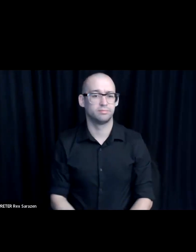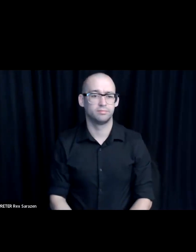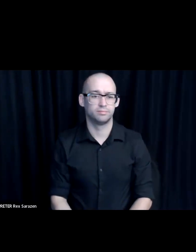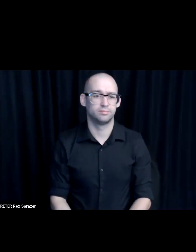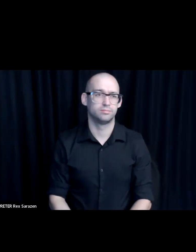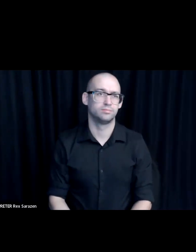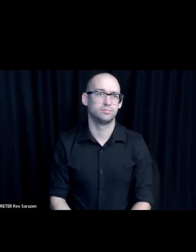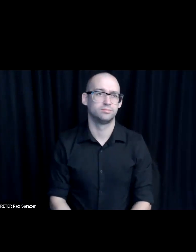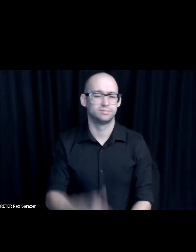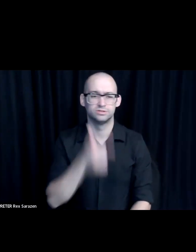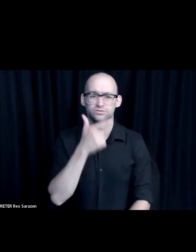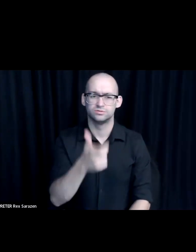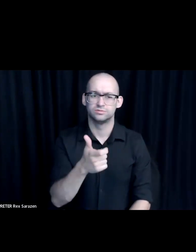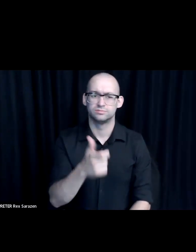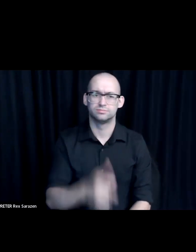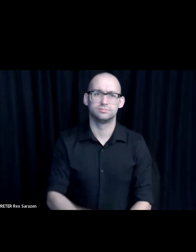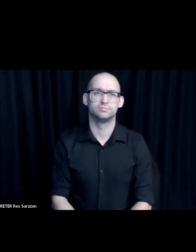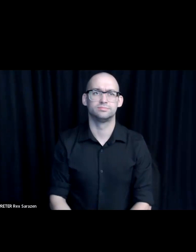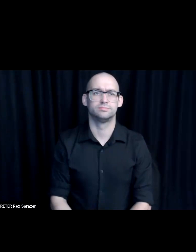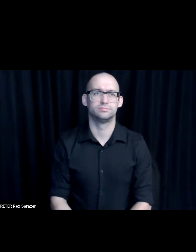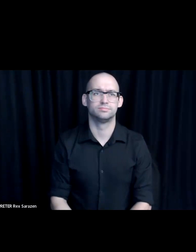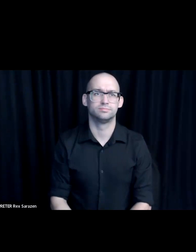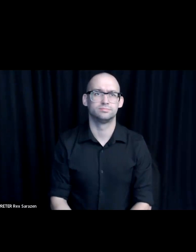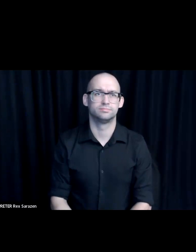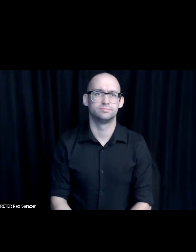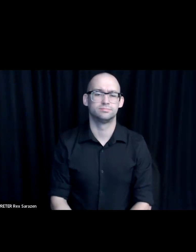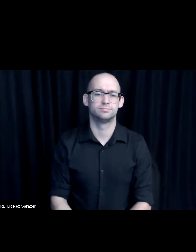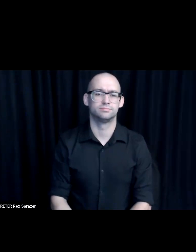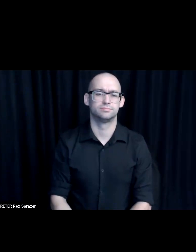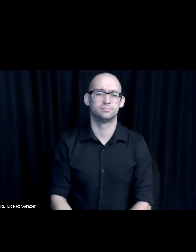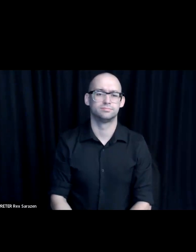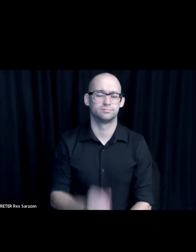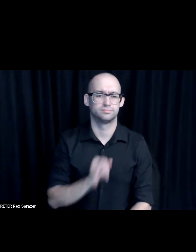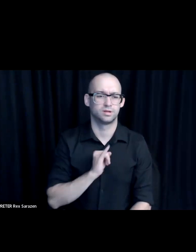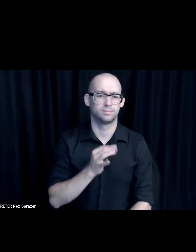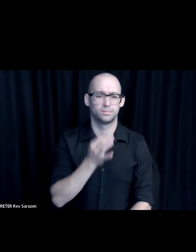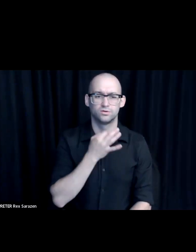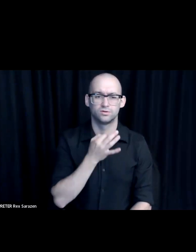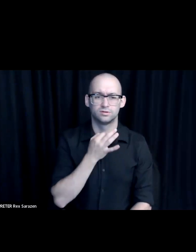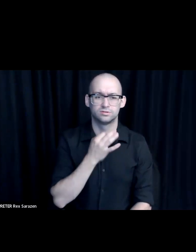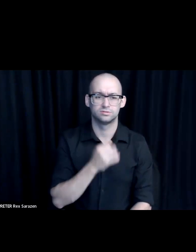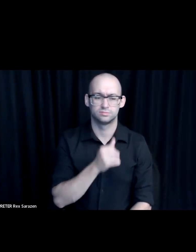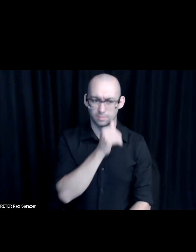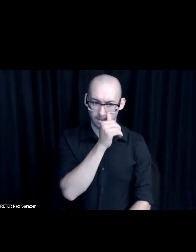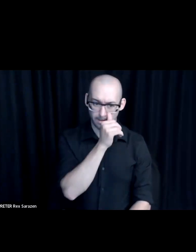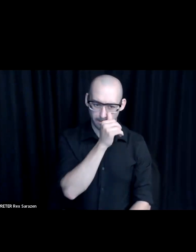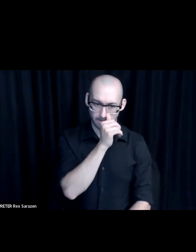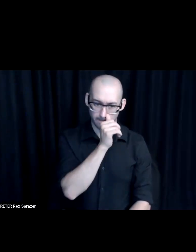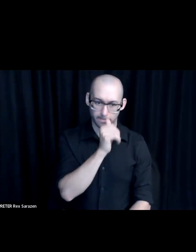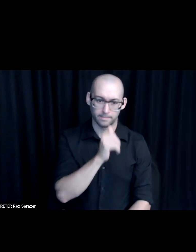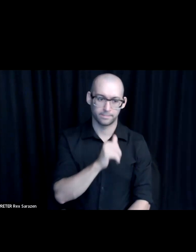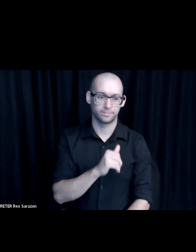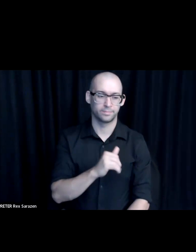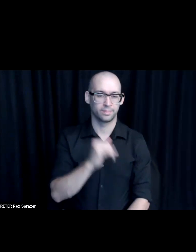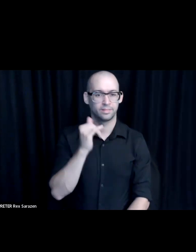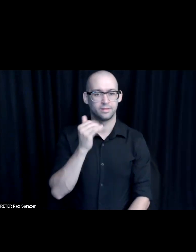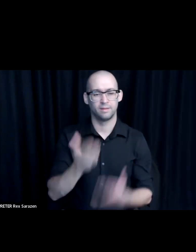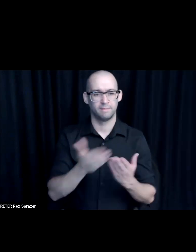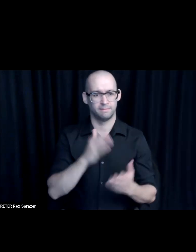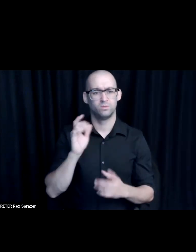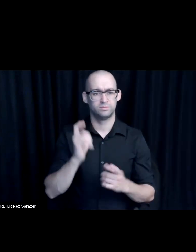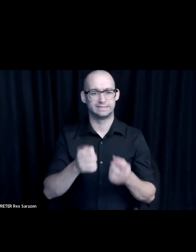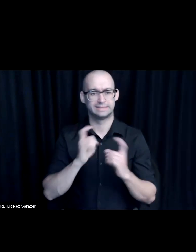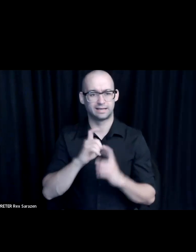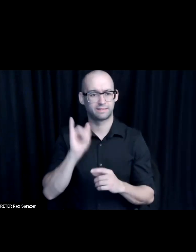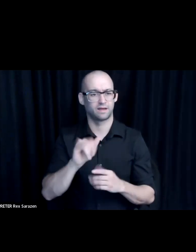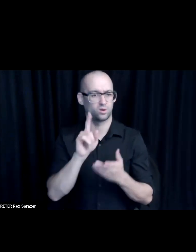Interesting. I'm wondering. I think we might have to take that one back. Vannescia,